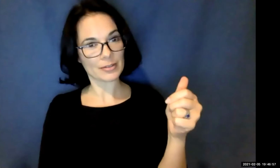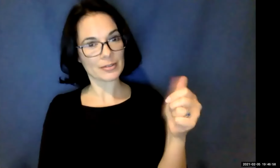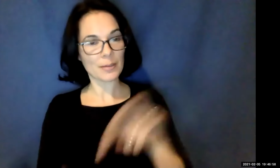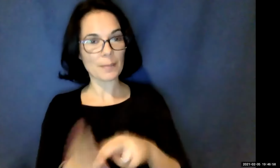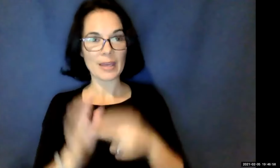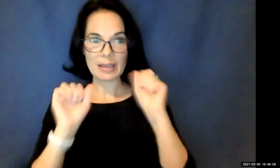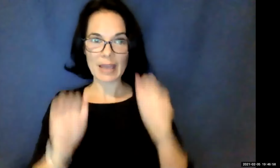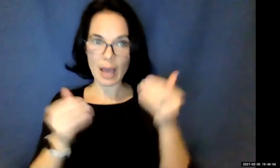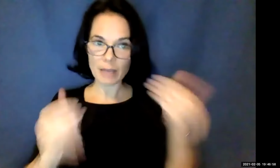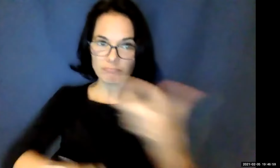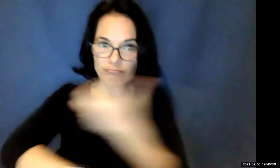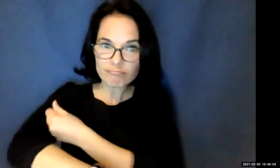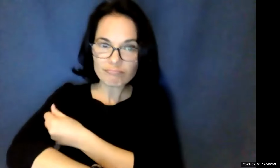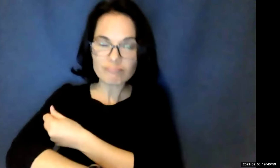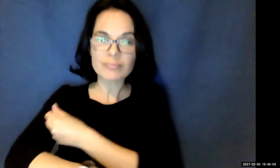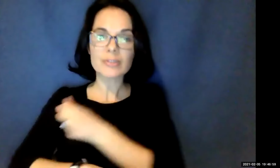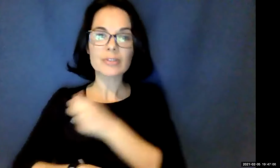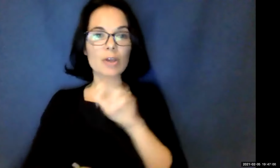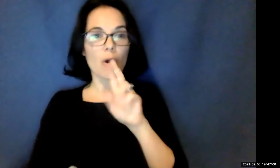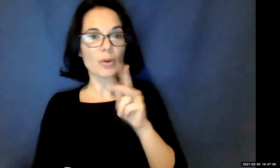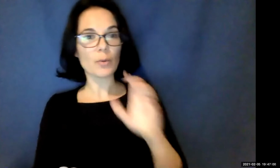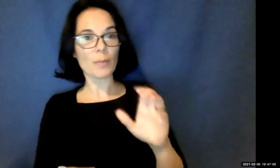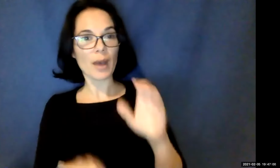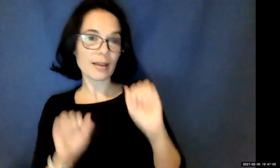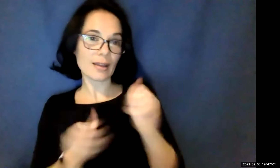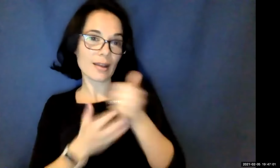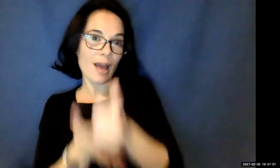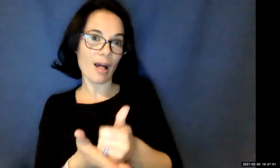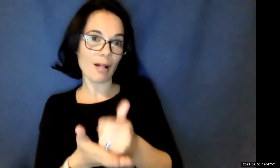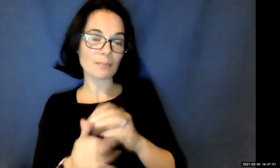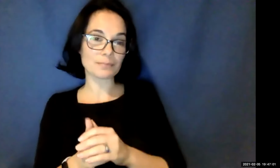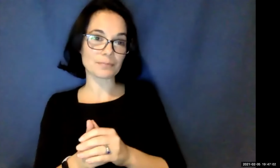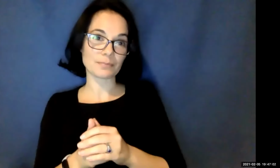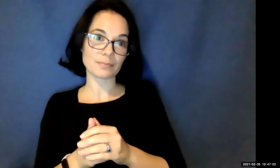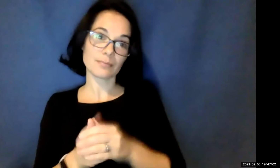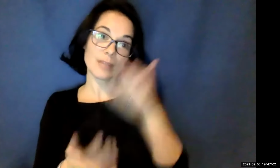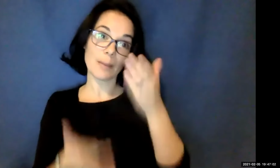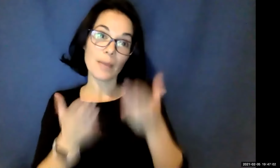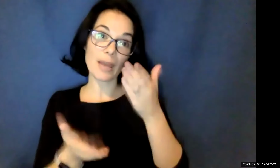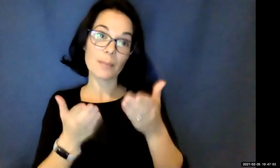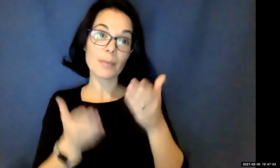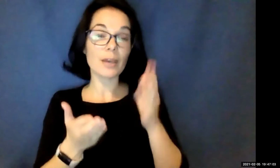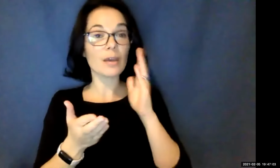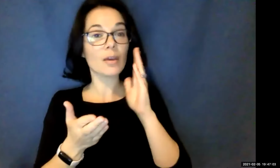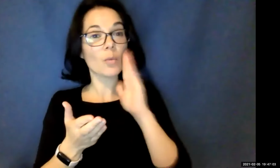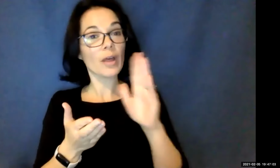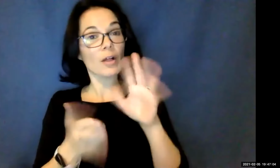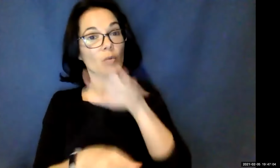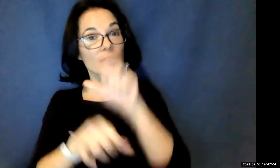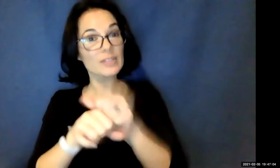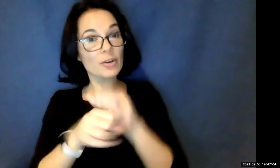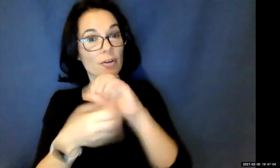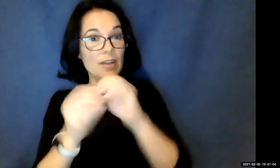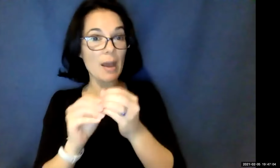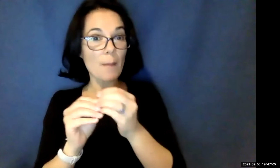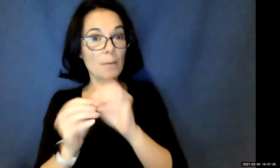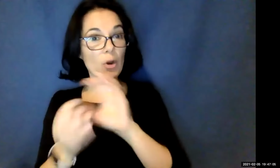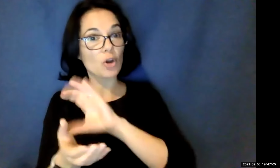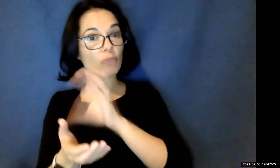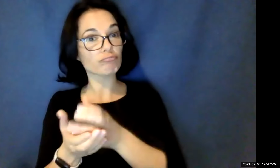for COVID-19, and maybe even getting an allotment of appointments to reserve for folks, because